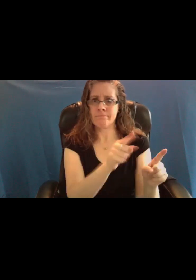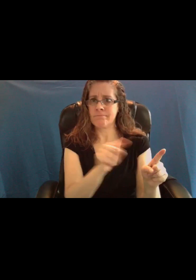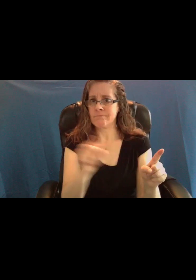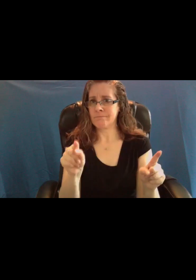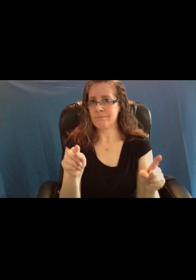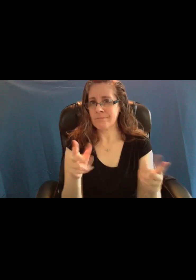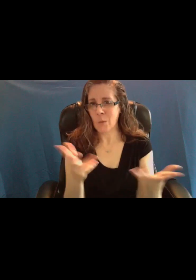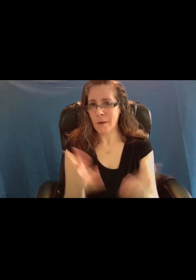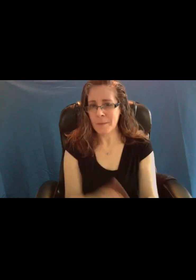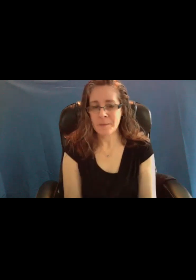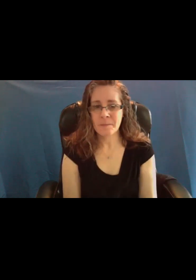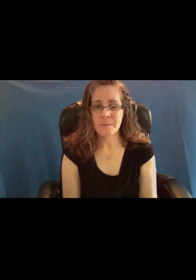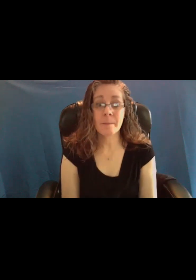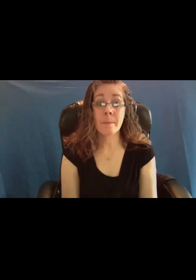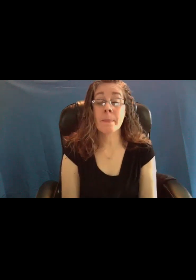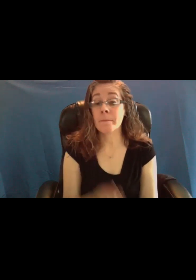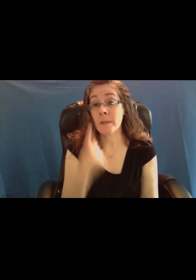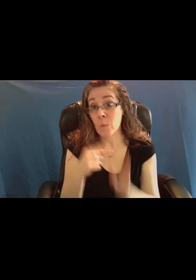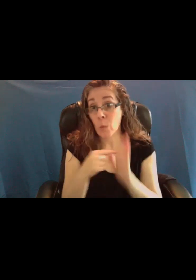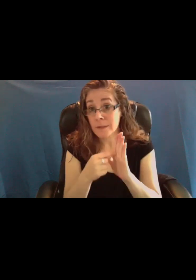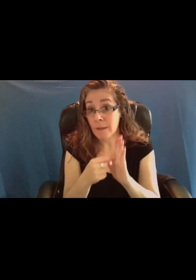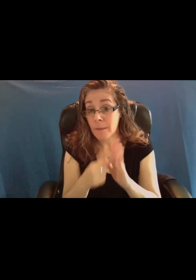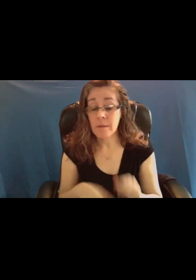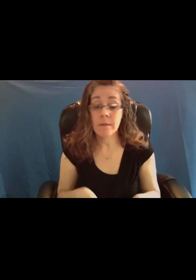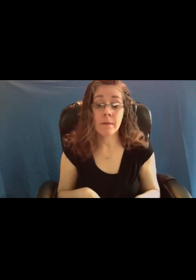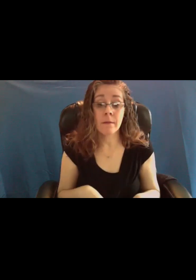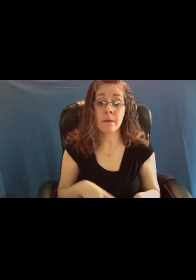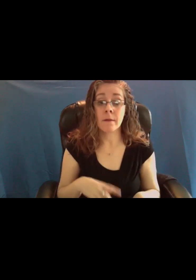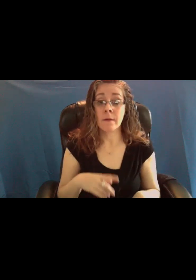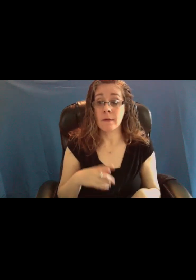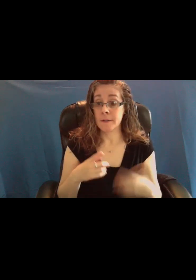were in a municipality and you billed for water, you use a third-party